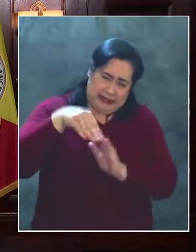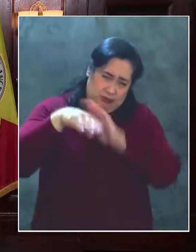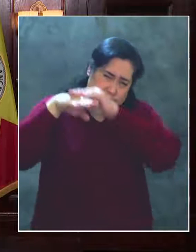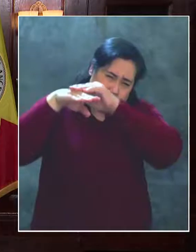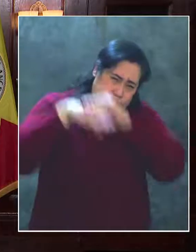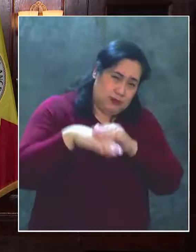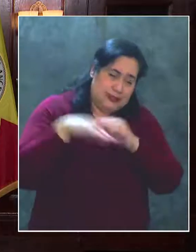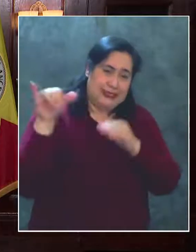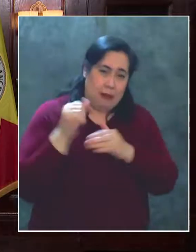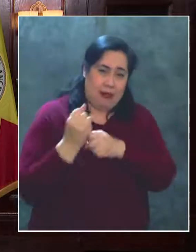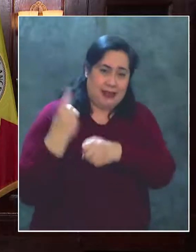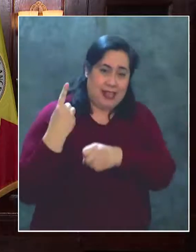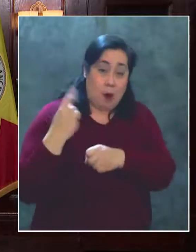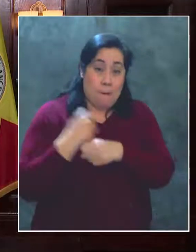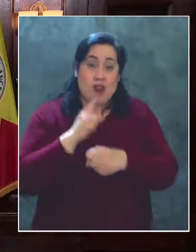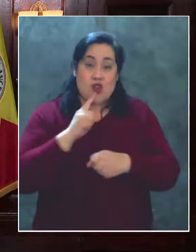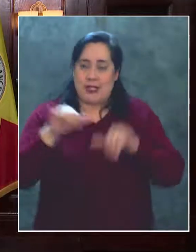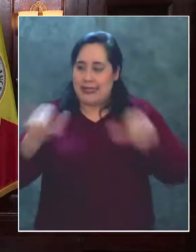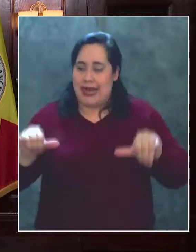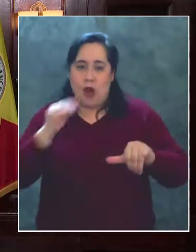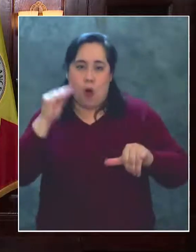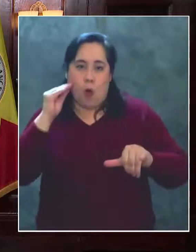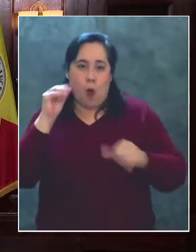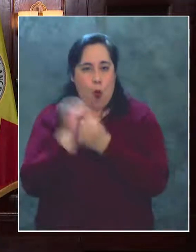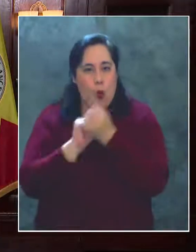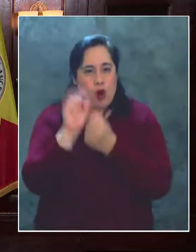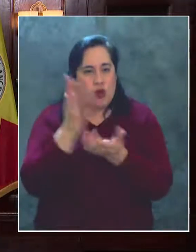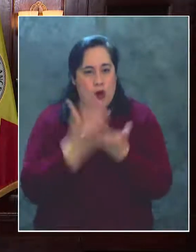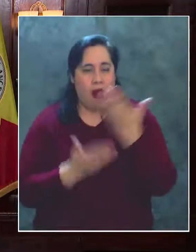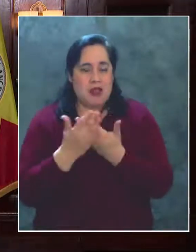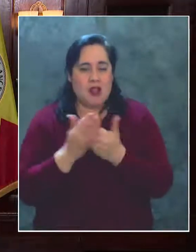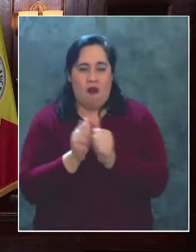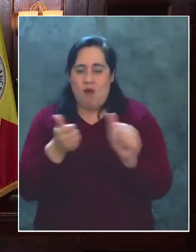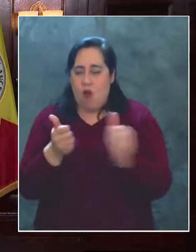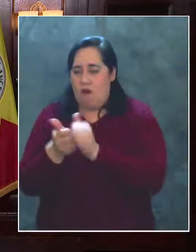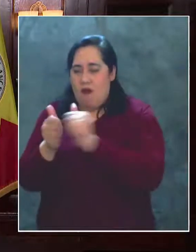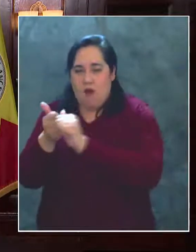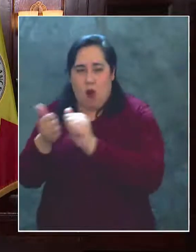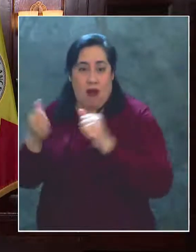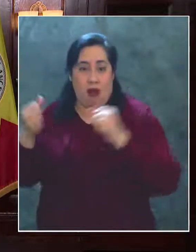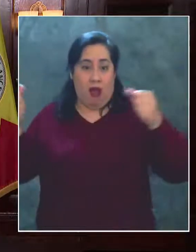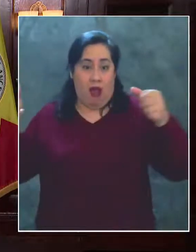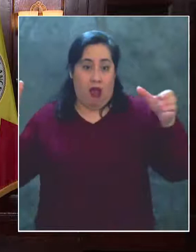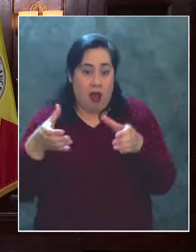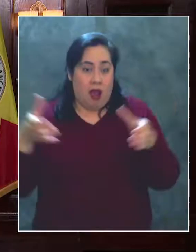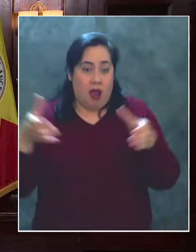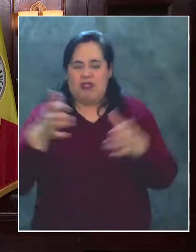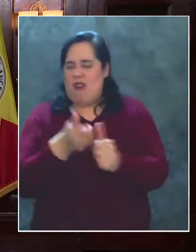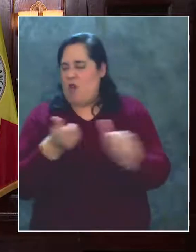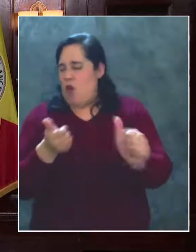LAST YEAR TO MAKE SURE WE'RE STAYING HOME AND WASHING OUR HANDS AND A VOIDING EVERY GATHER ANDING TIGHTENING OUR BUBBLE.